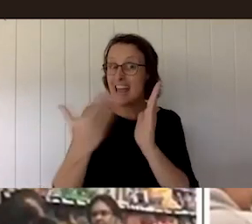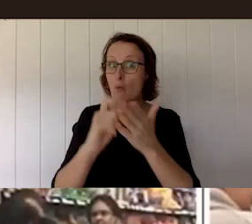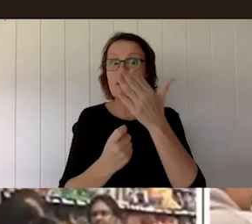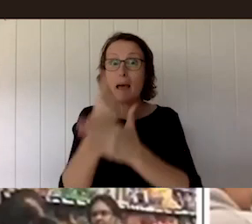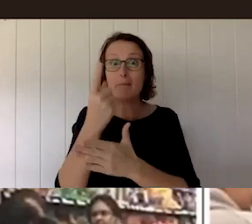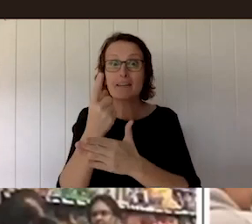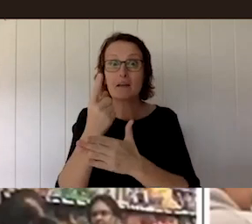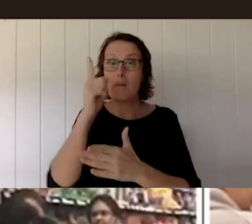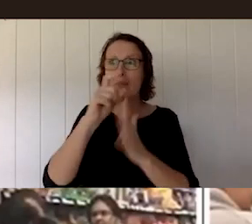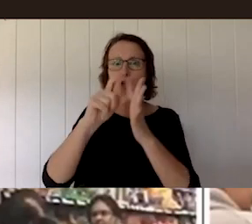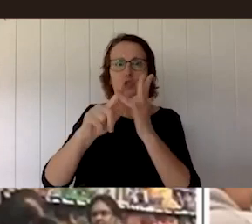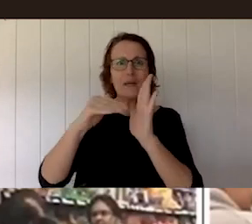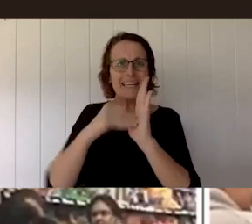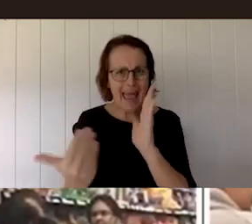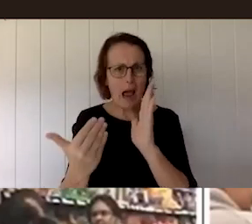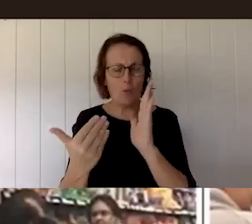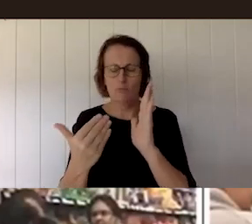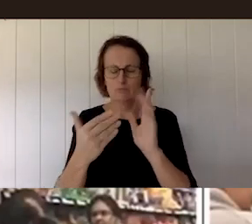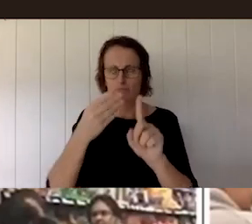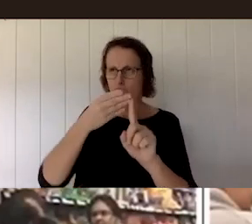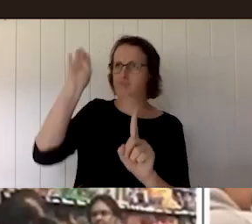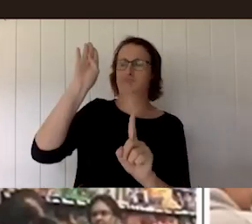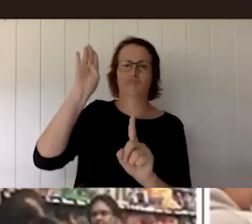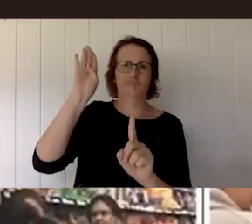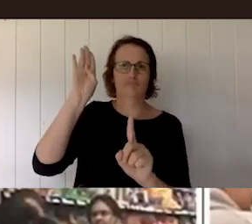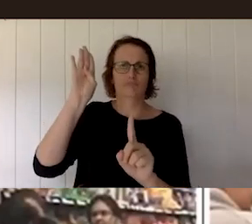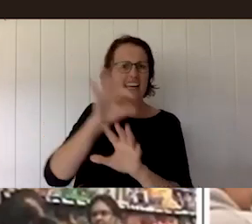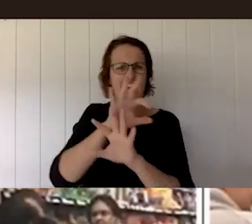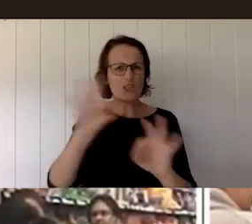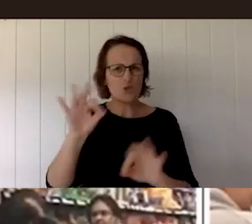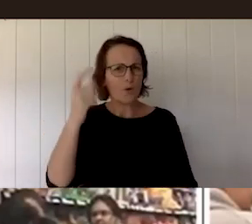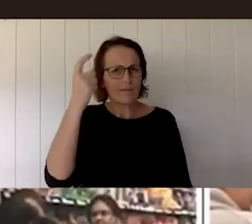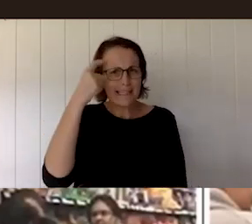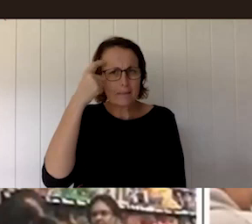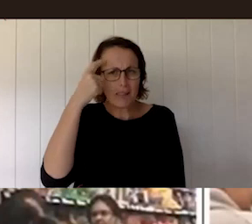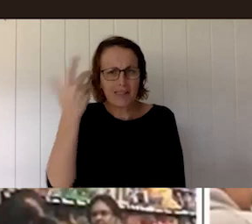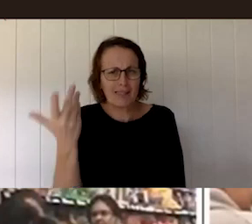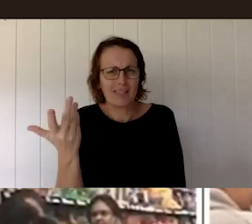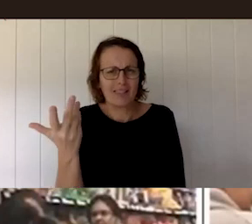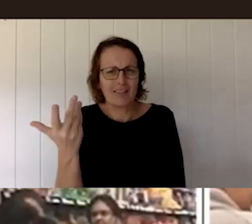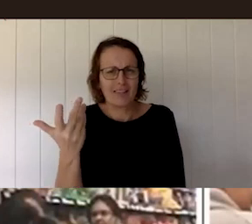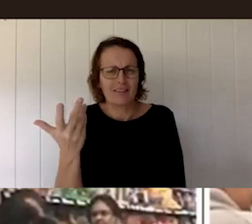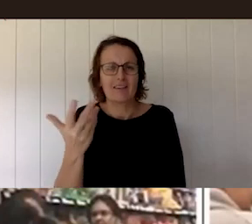things that people are doing in the community now are clearly not overly rational. That's not to say that they don't have meaning and they're